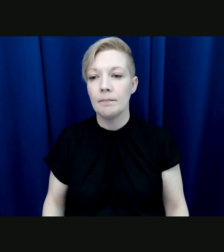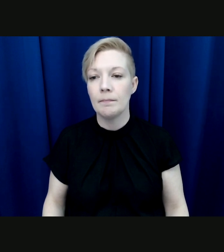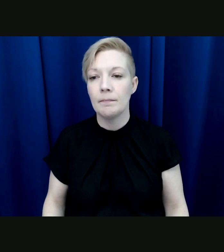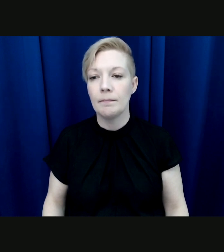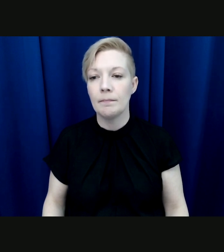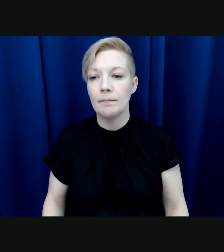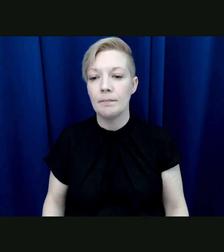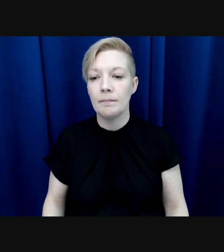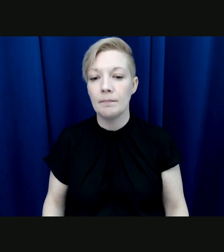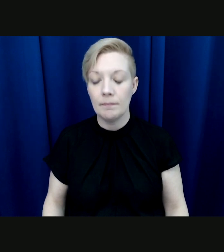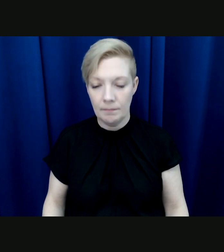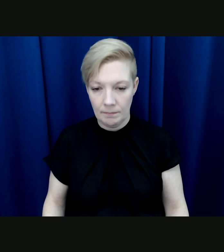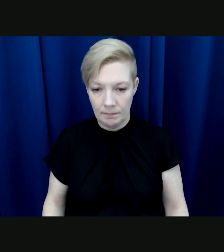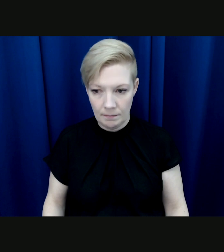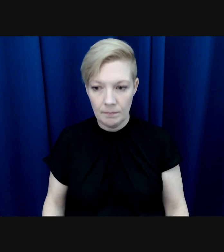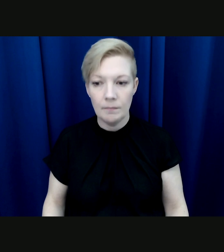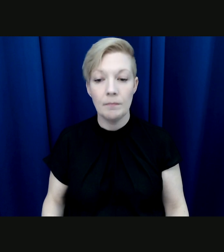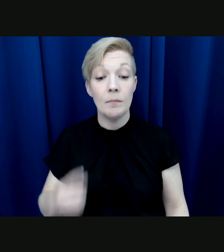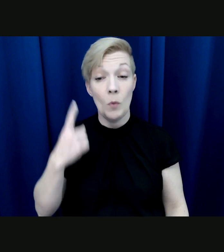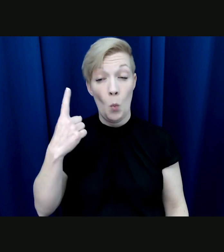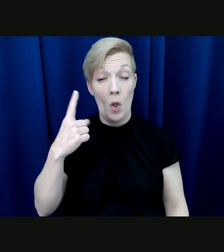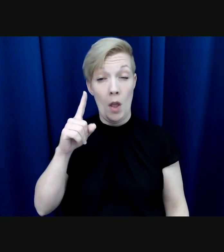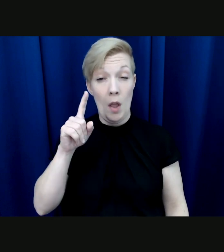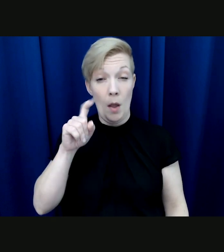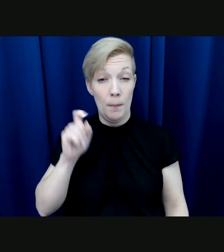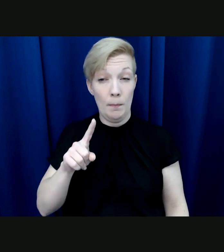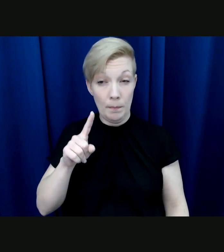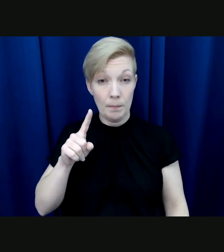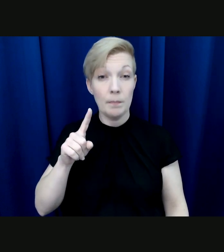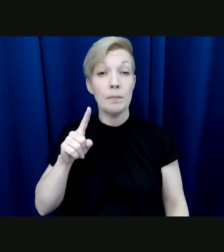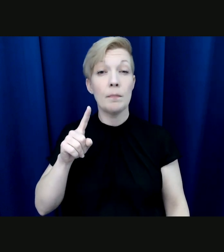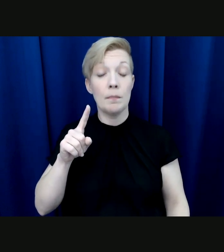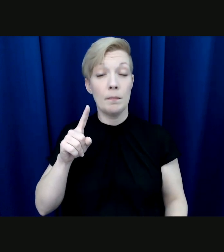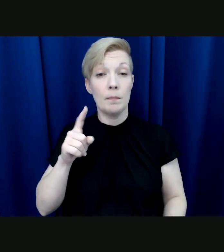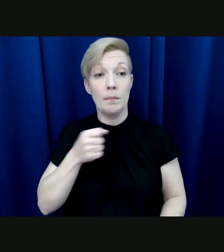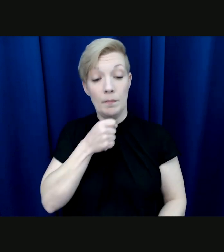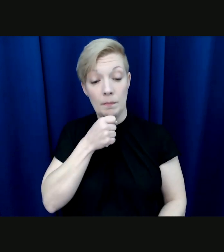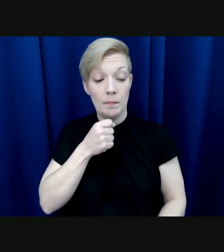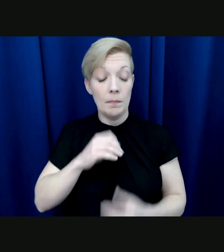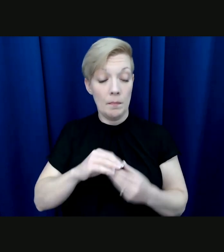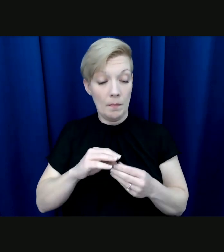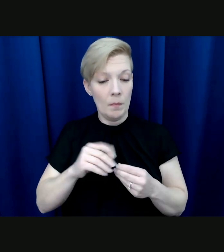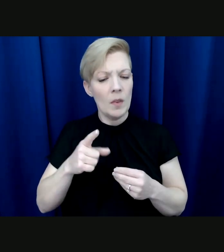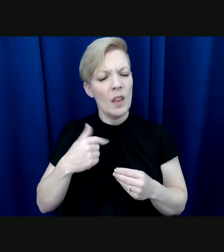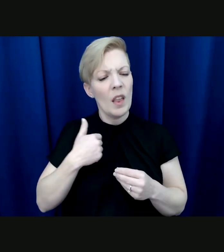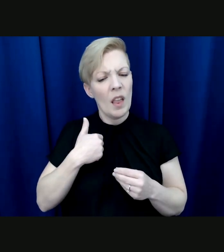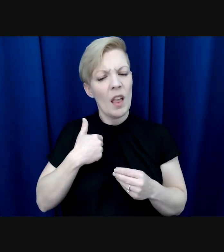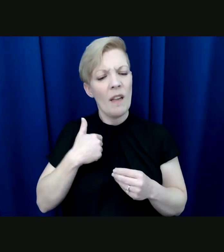Female Speaker: Coming off of the pandemic and elections, I feel like we have a general theme of people being tired